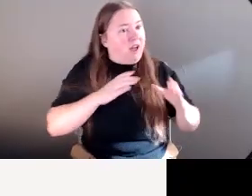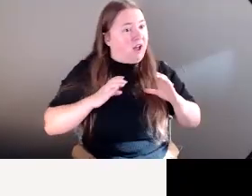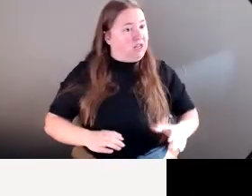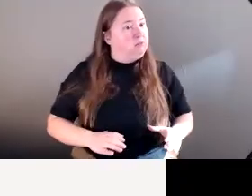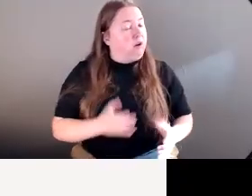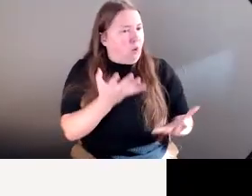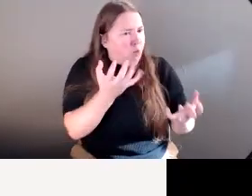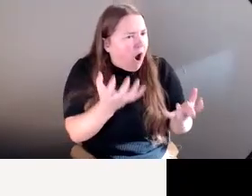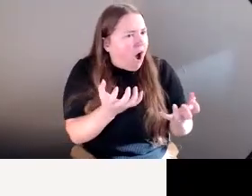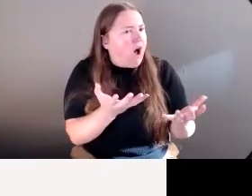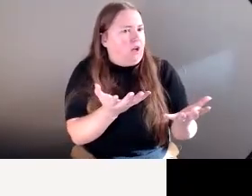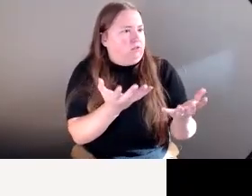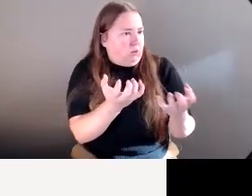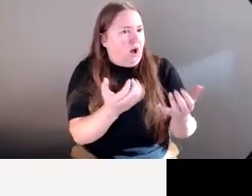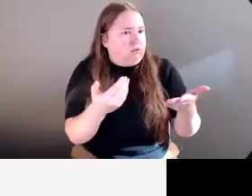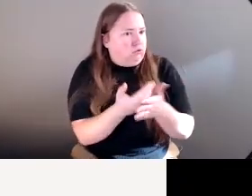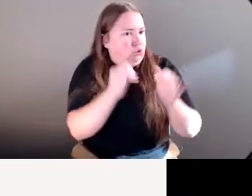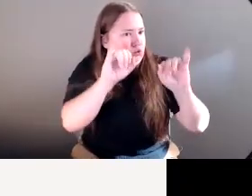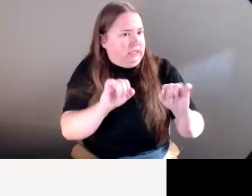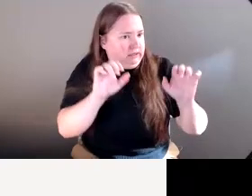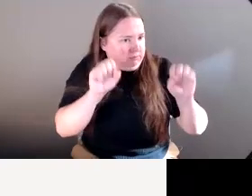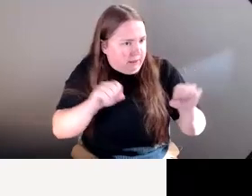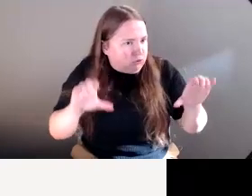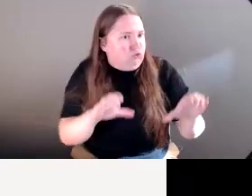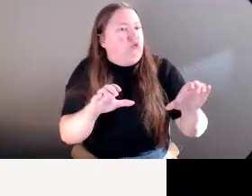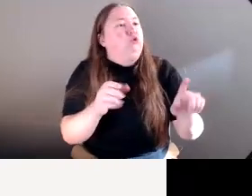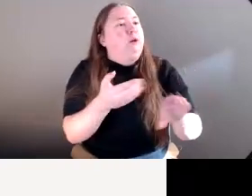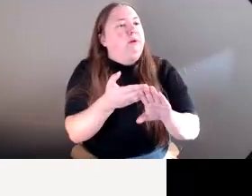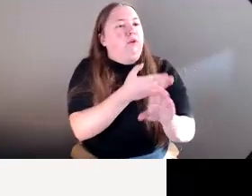want new quizzes to be able to do before they transition